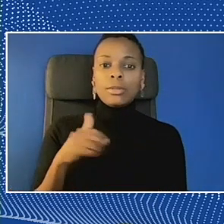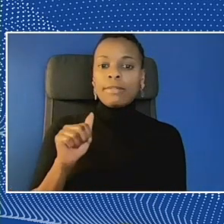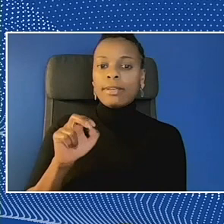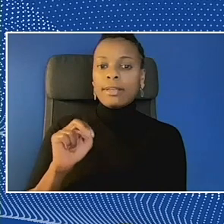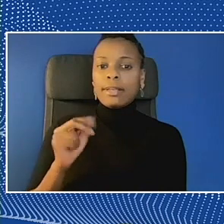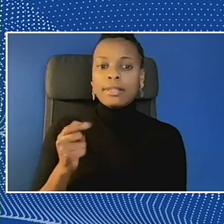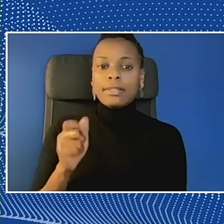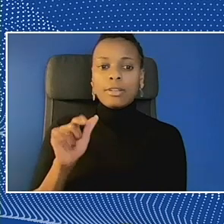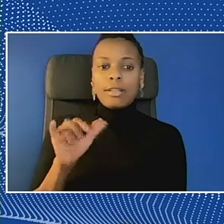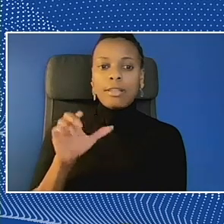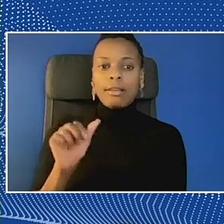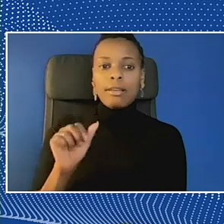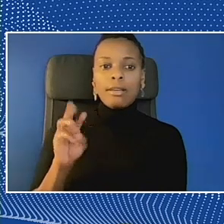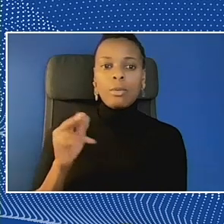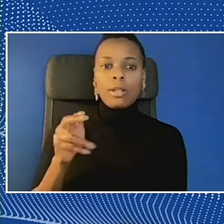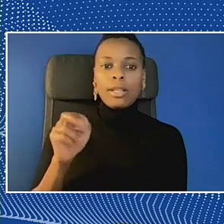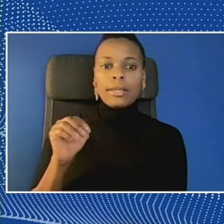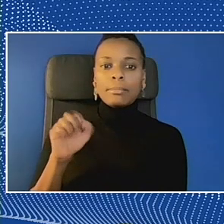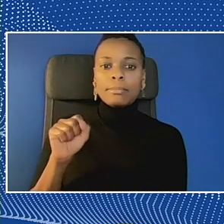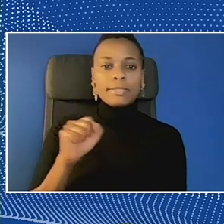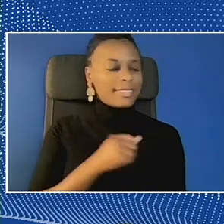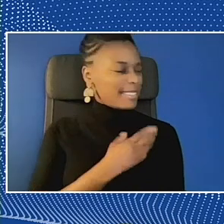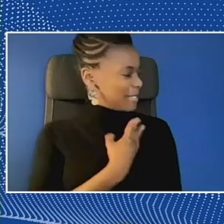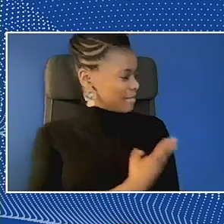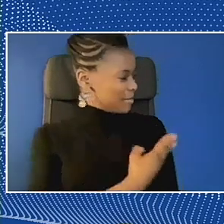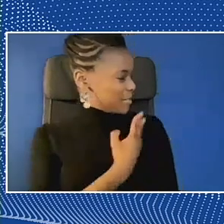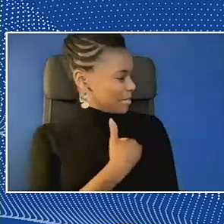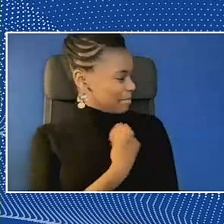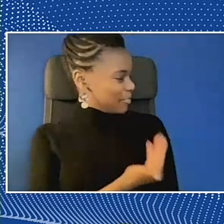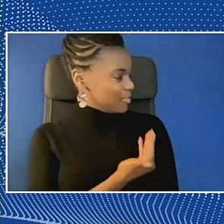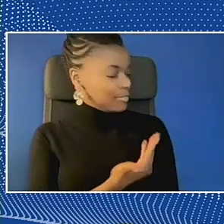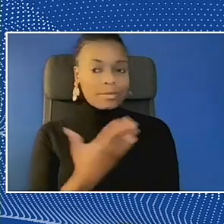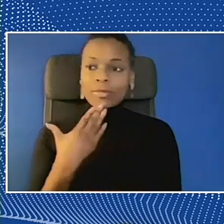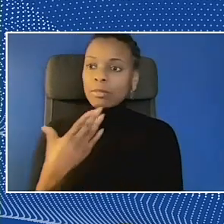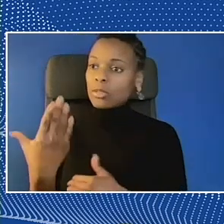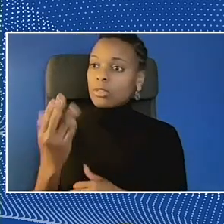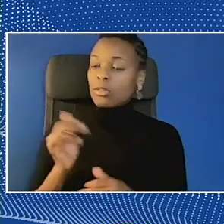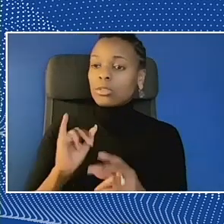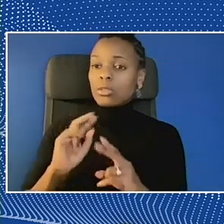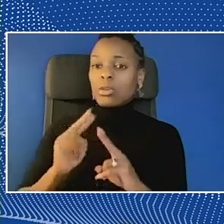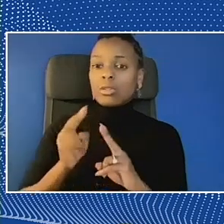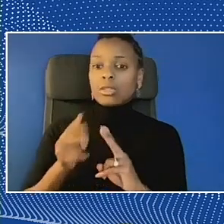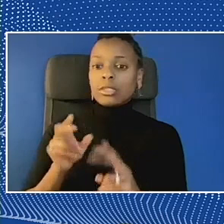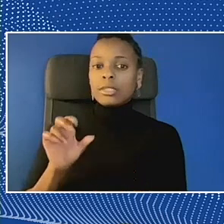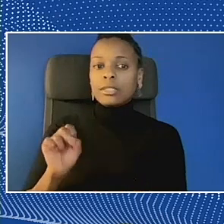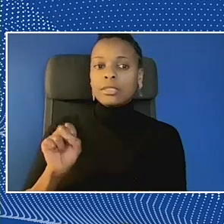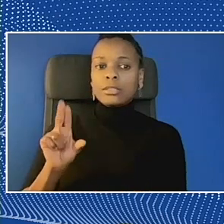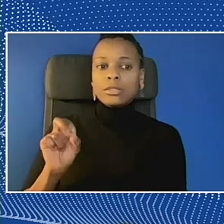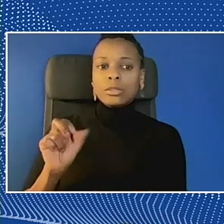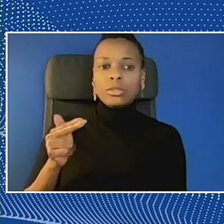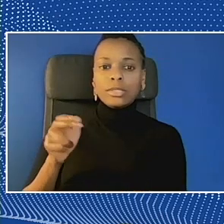Good morning. I'm here. Morning, Angelika. And we are joined by her alternate, Susan Teerink. I'm here. Thank you.